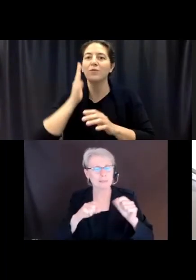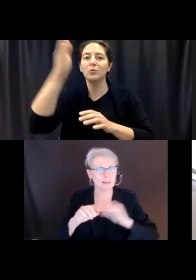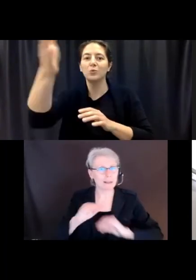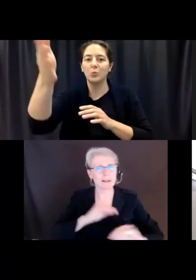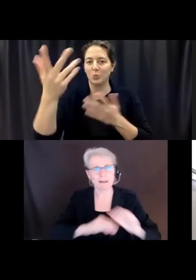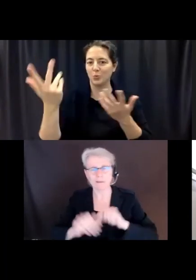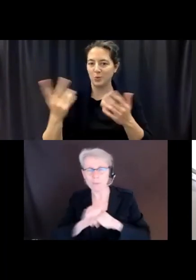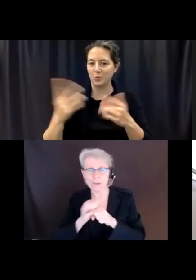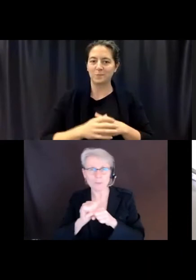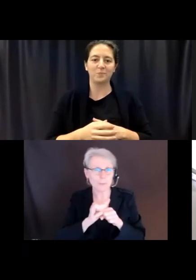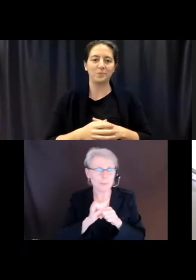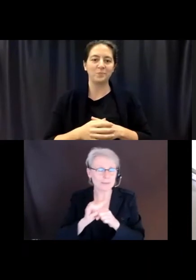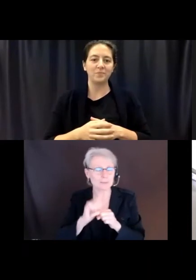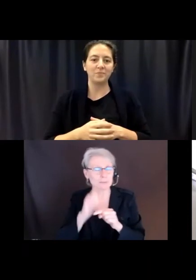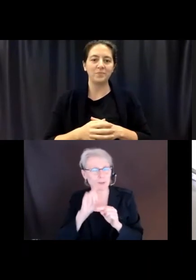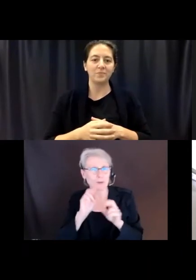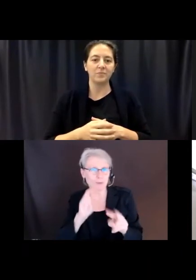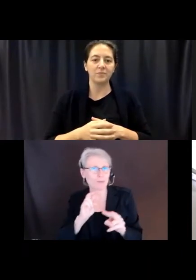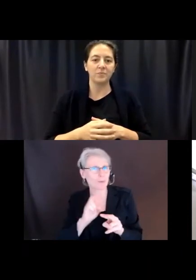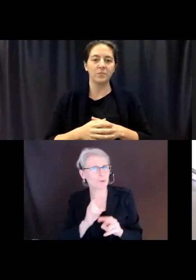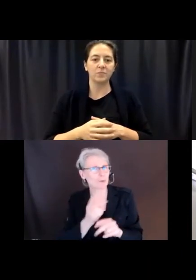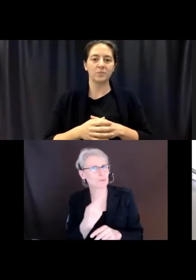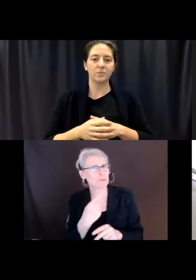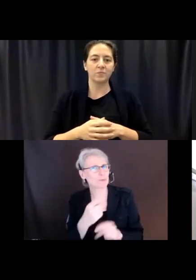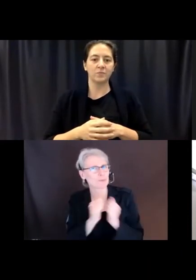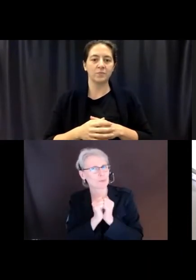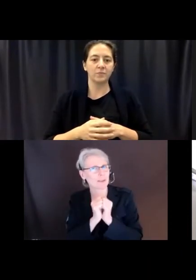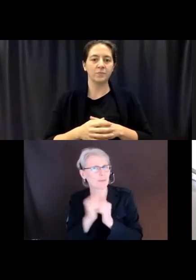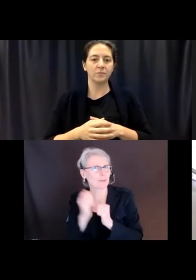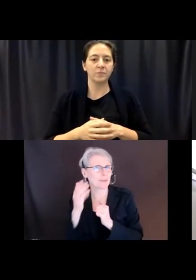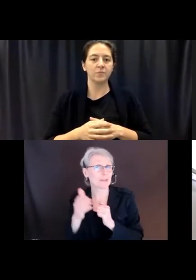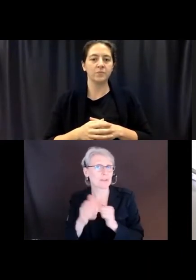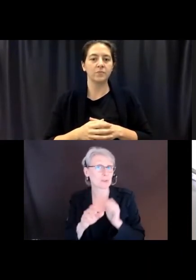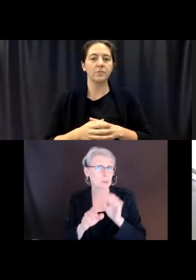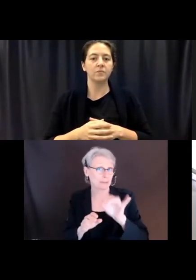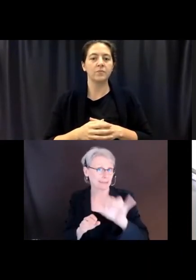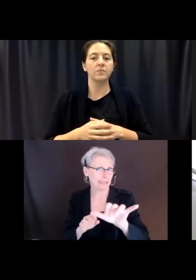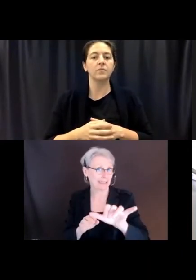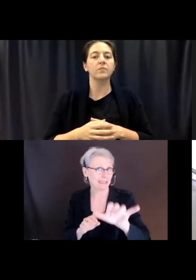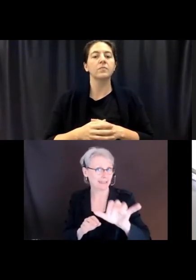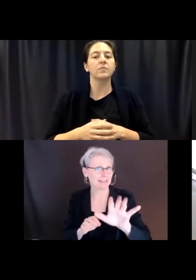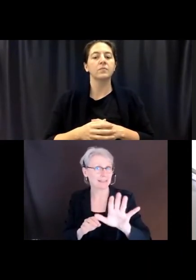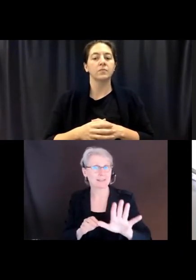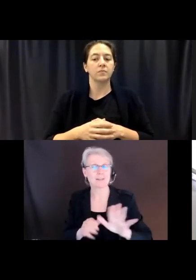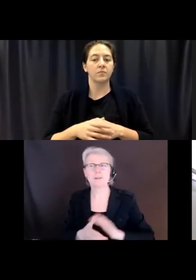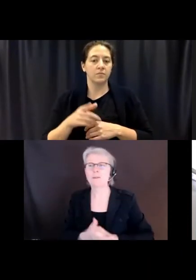TO COLLABORATING WITH YOU IN THE FUTURE. SO PLEASE STAY THERE ONLINE. LET'S INVITE KRISTINA